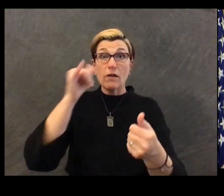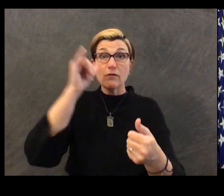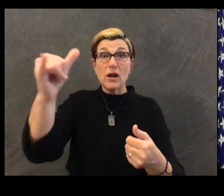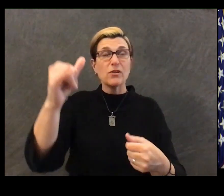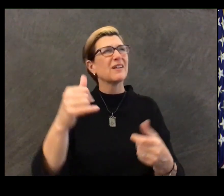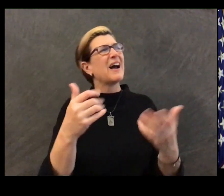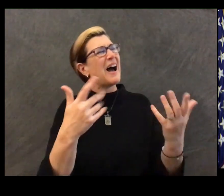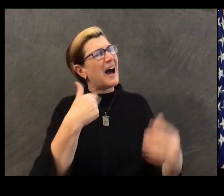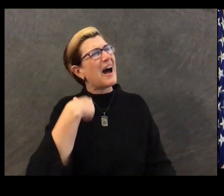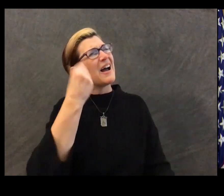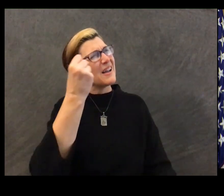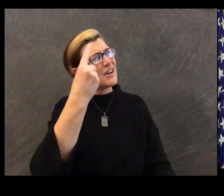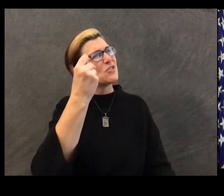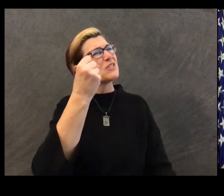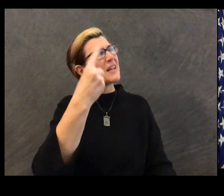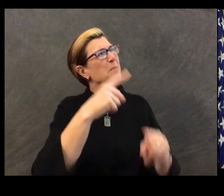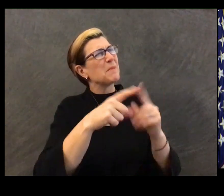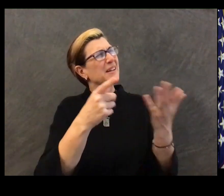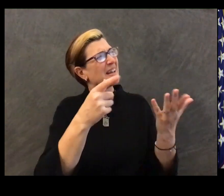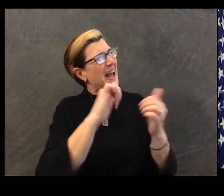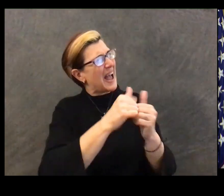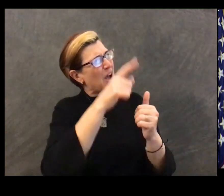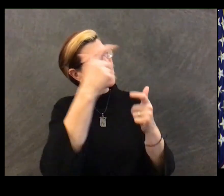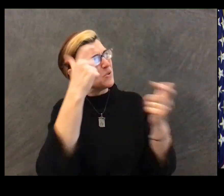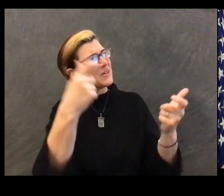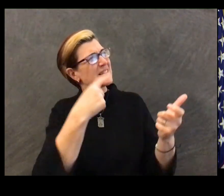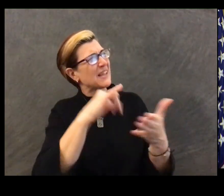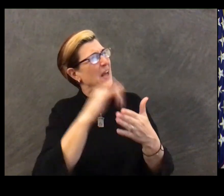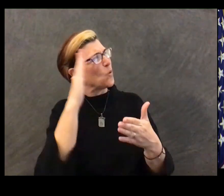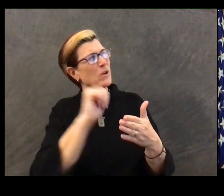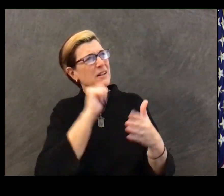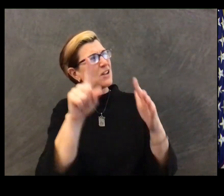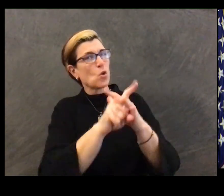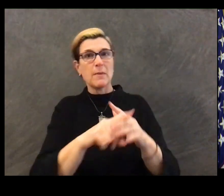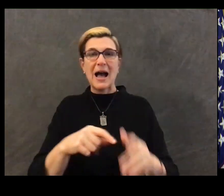say it's not I said if it does it's not going to come back or anything near what